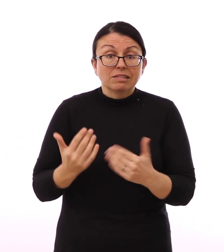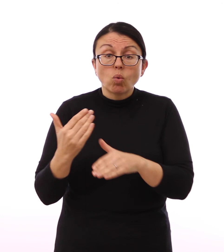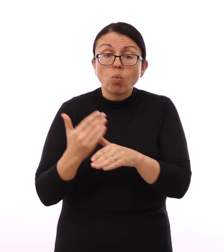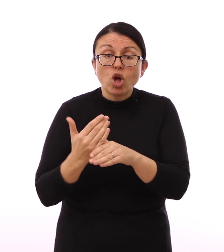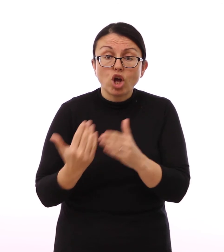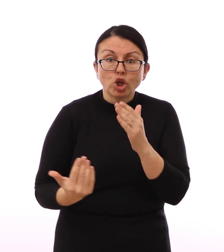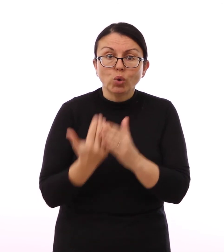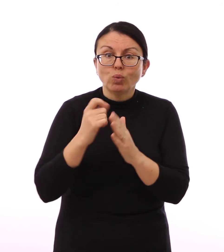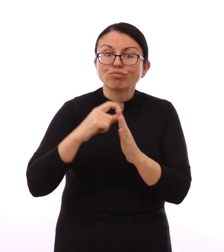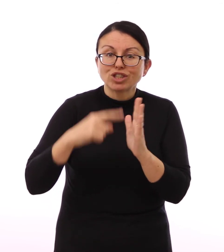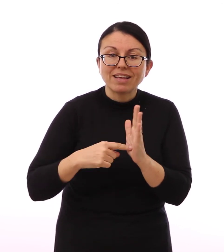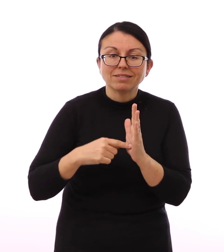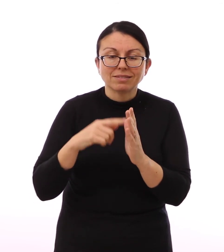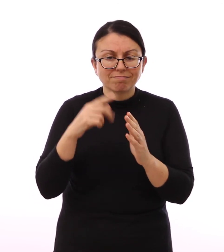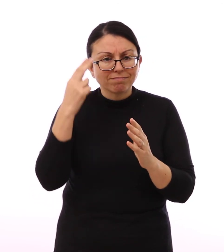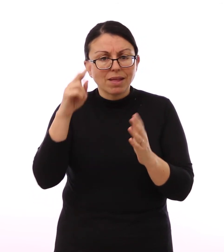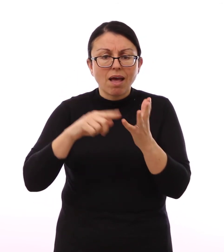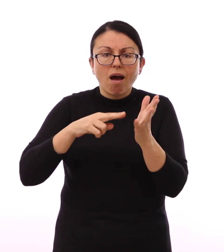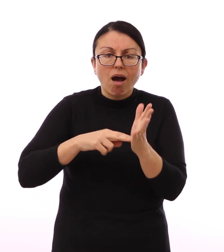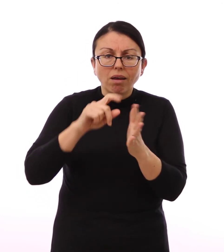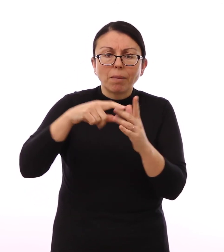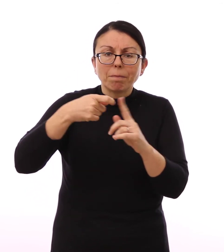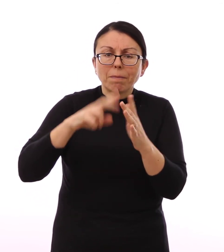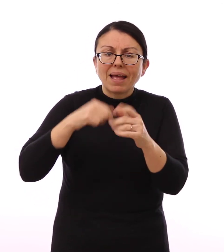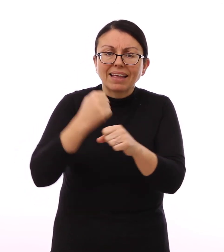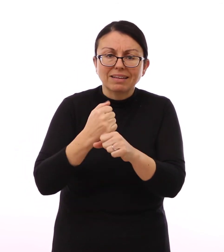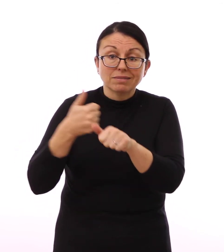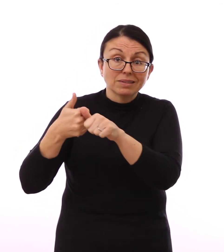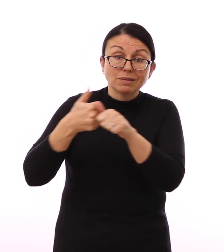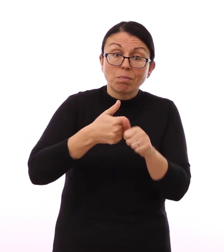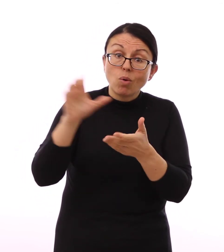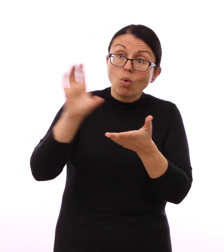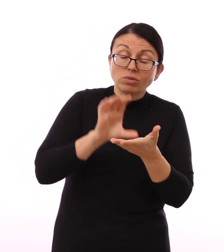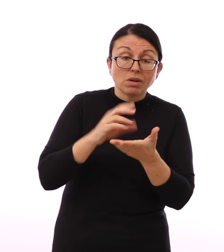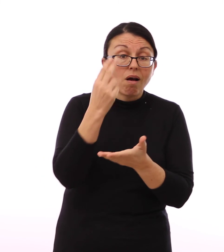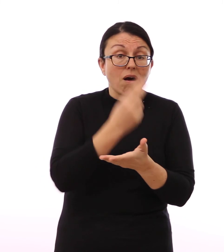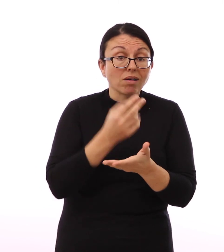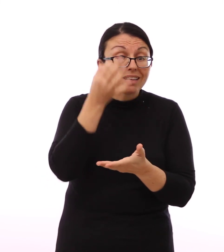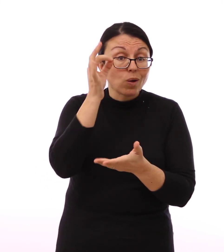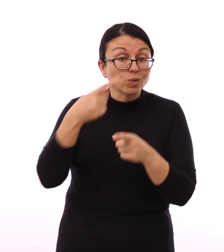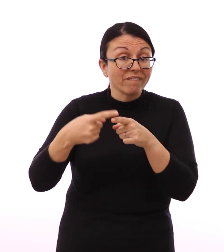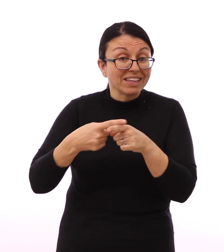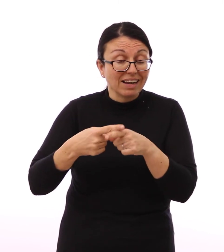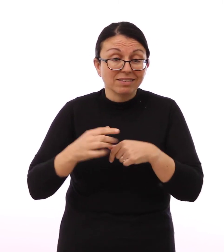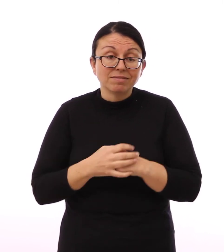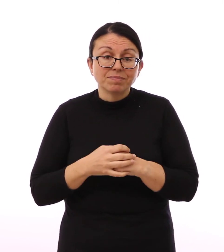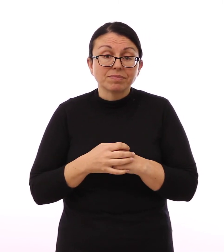She is currently working on a new project, Unpacking, supported by Arts Council England.